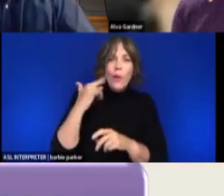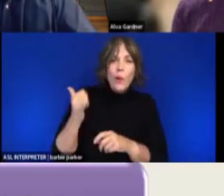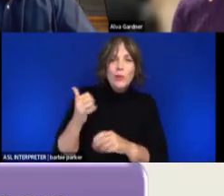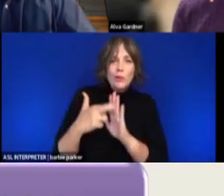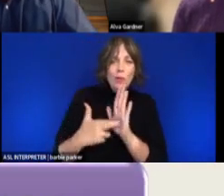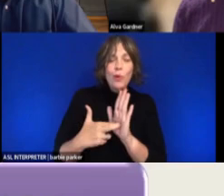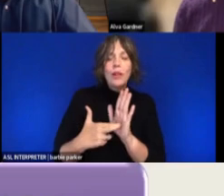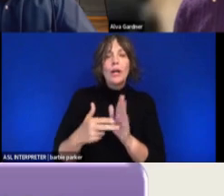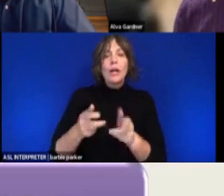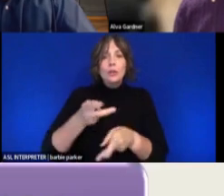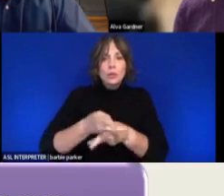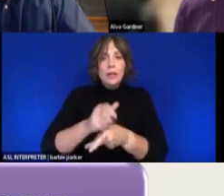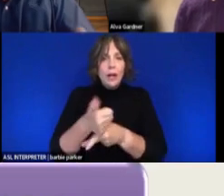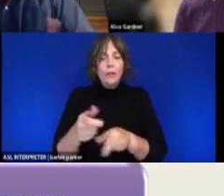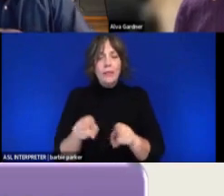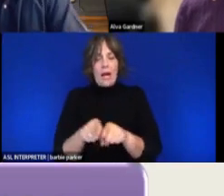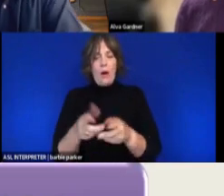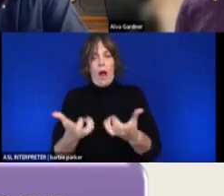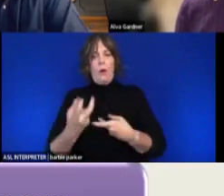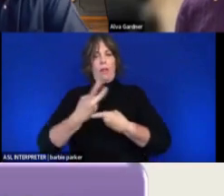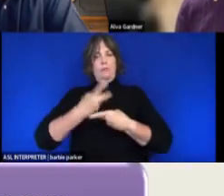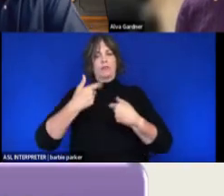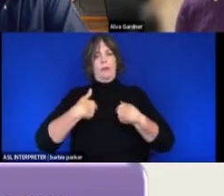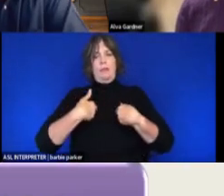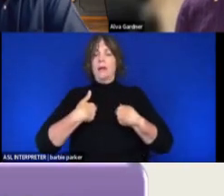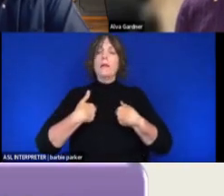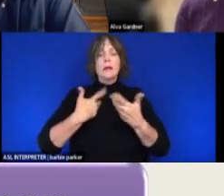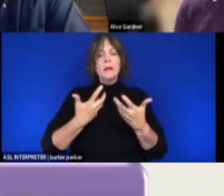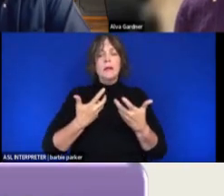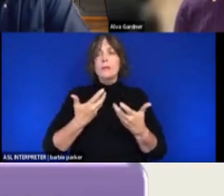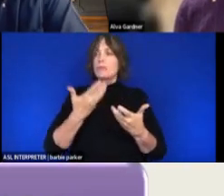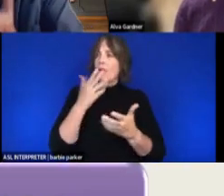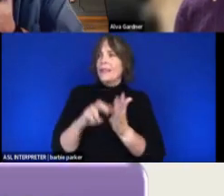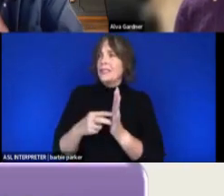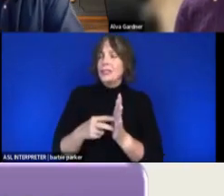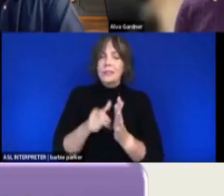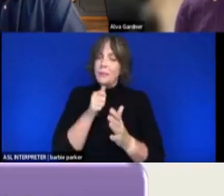Again, good intentions, but it didn't accomplish what was wanted or needed, as Alva just